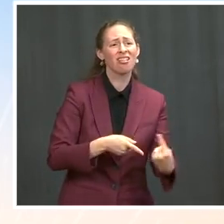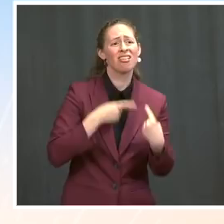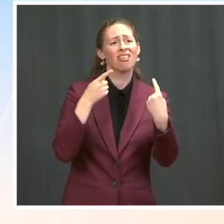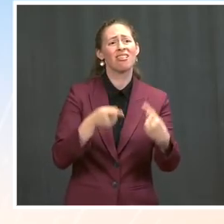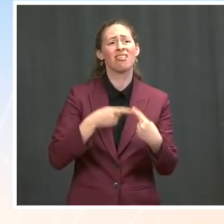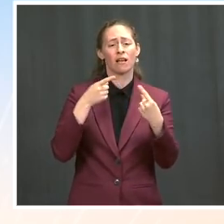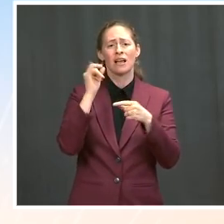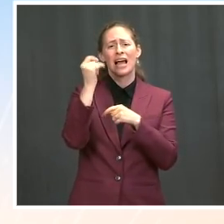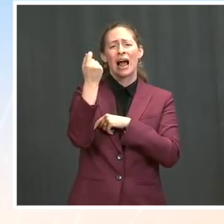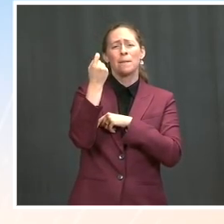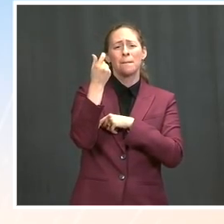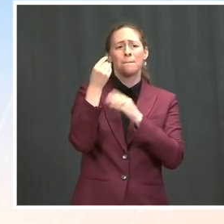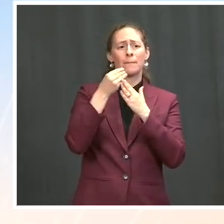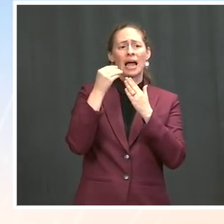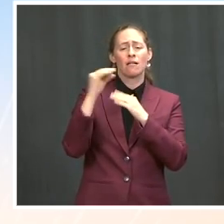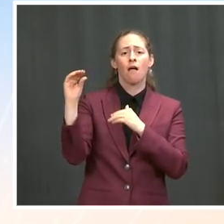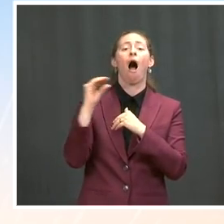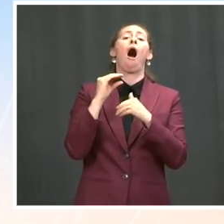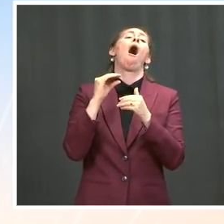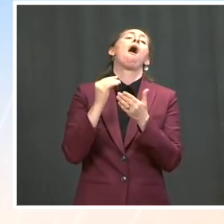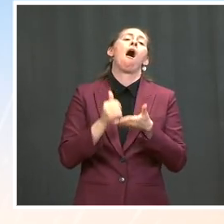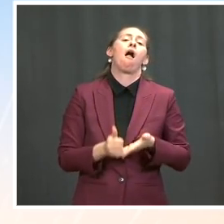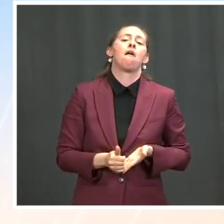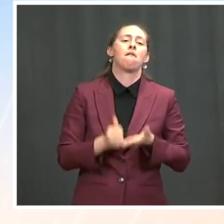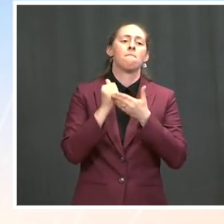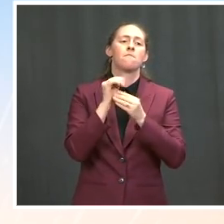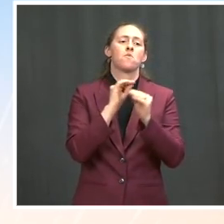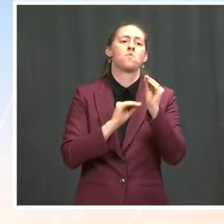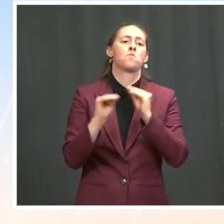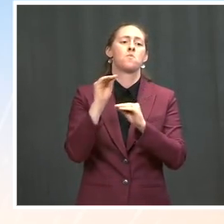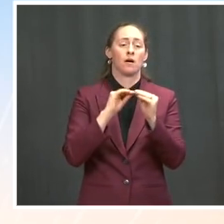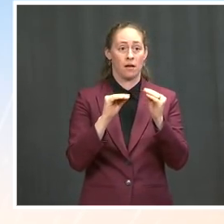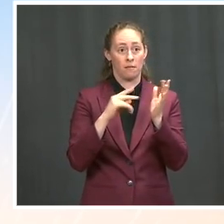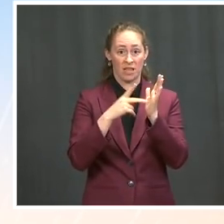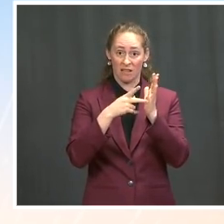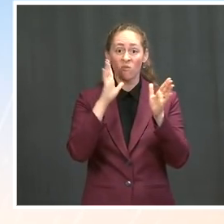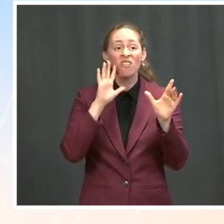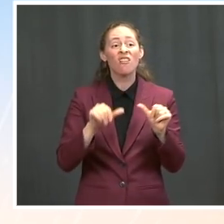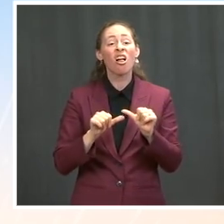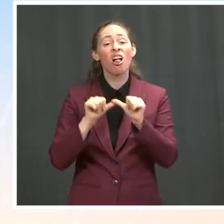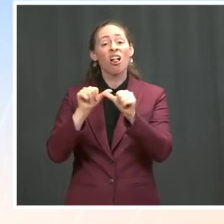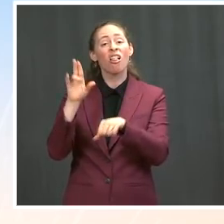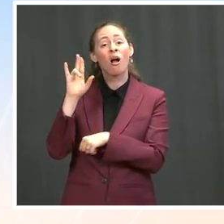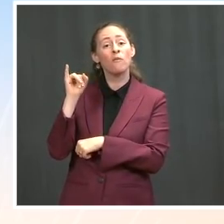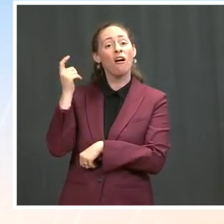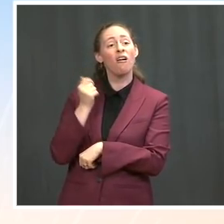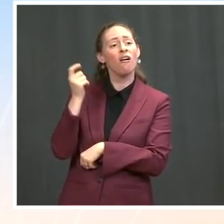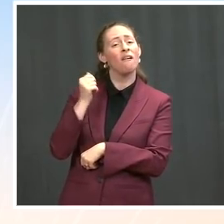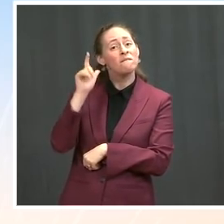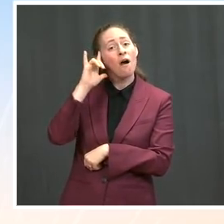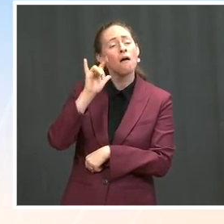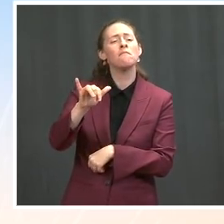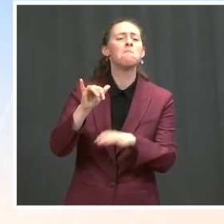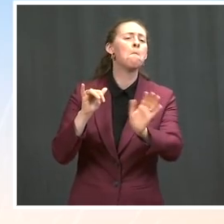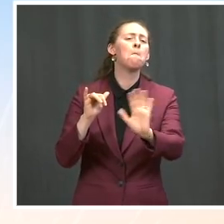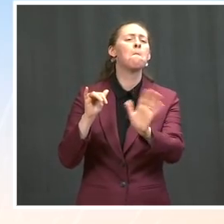We also don't think that these benefits should be never-ending. Hence, they're going to expire in early September. So we know governors are going to make their decisions.